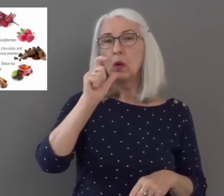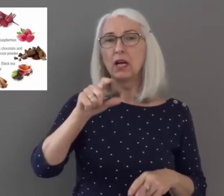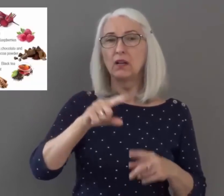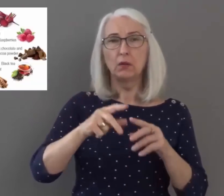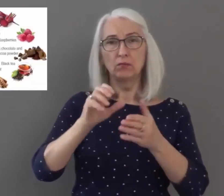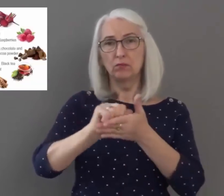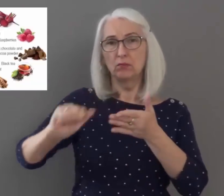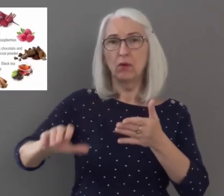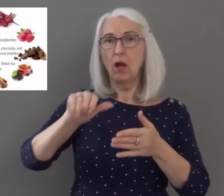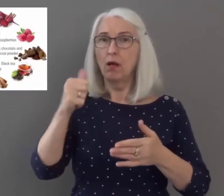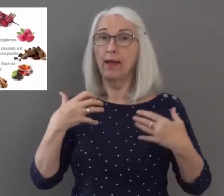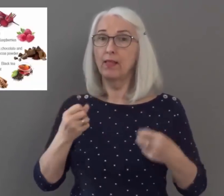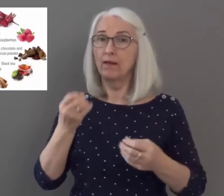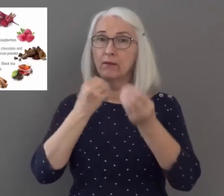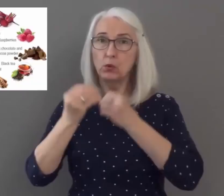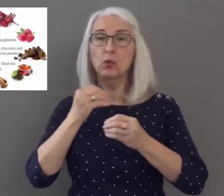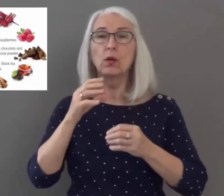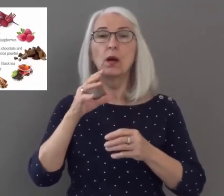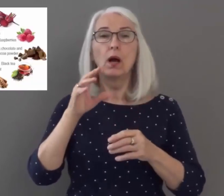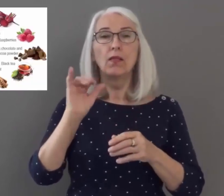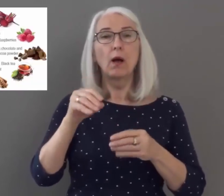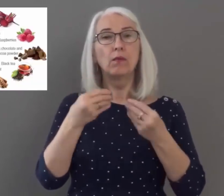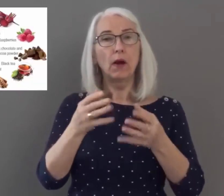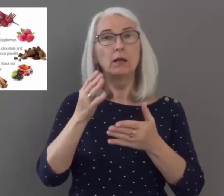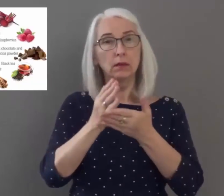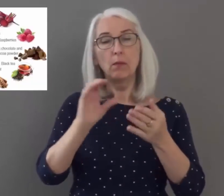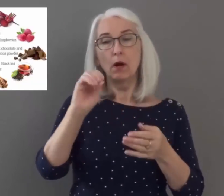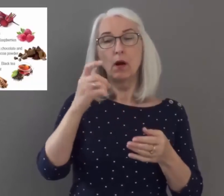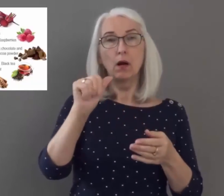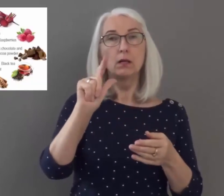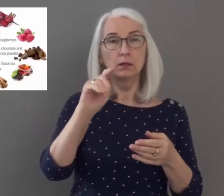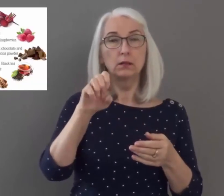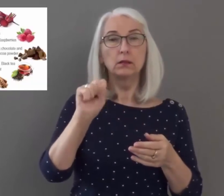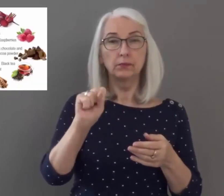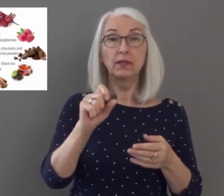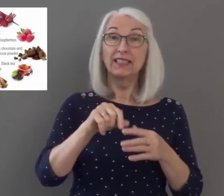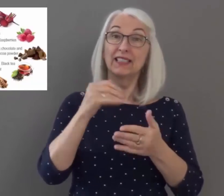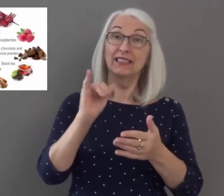You do not need to cut out other healthy foods that provide some oxalate.